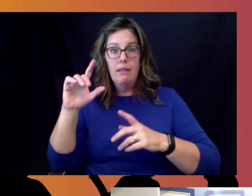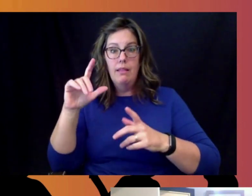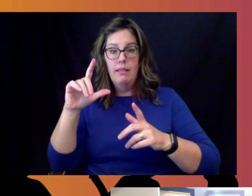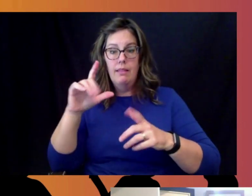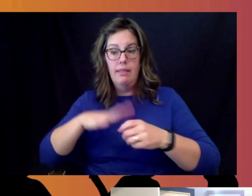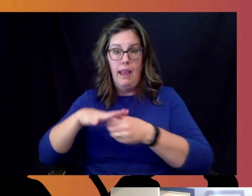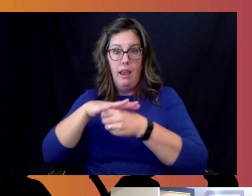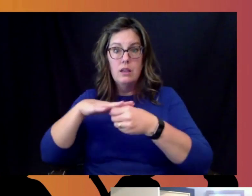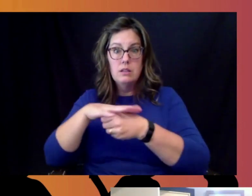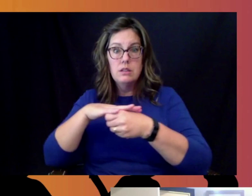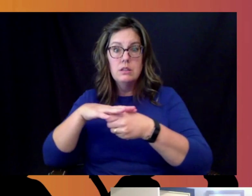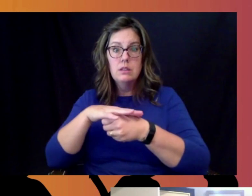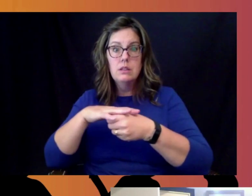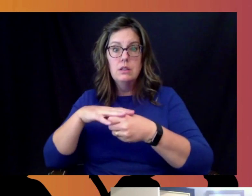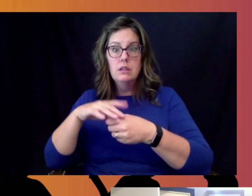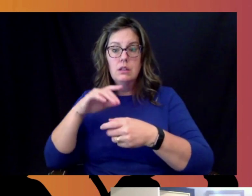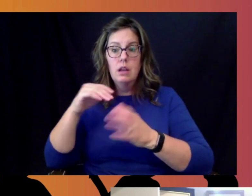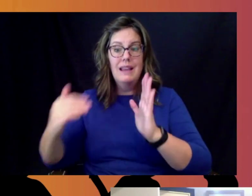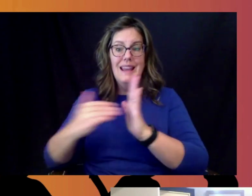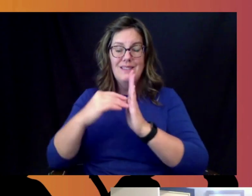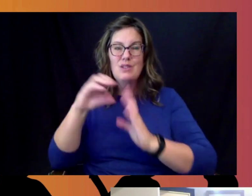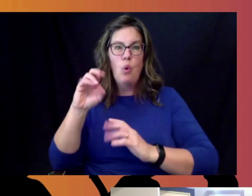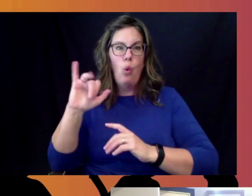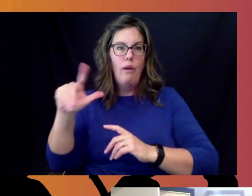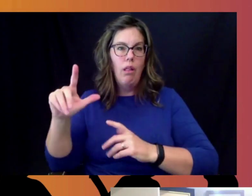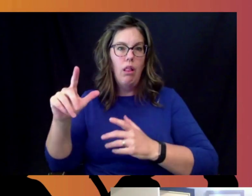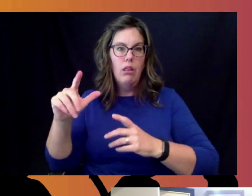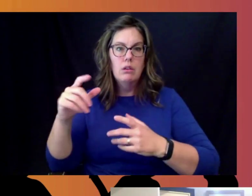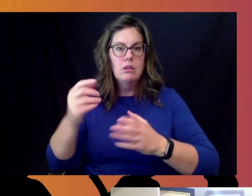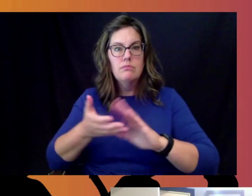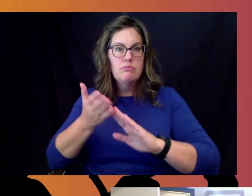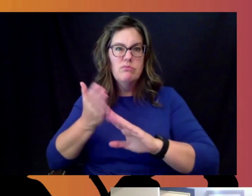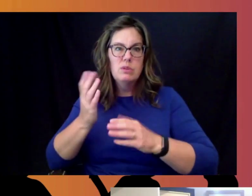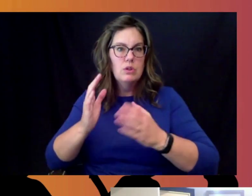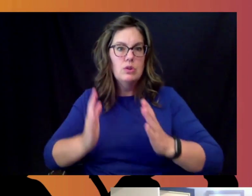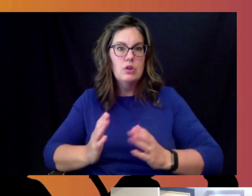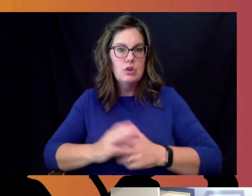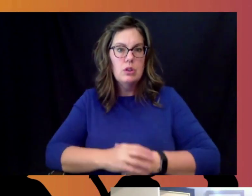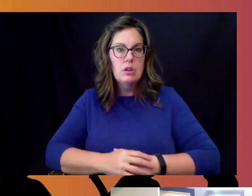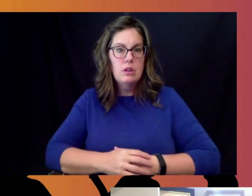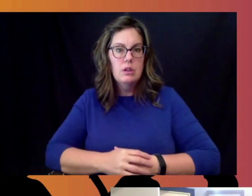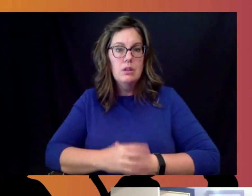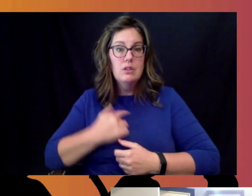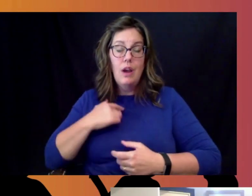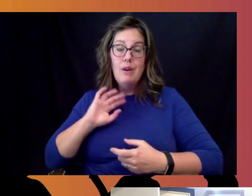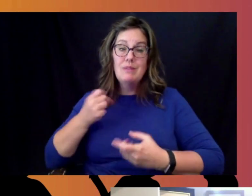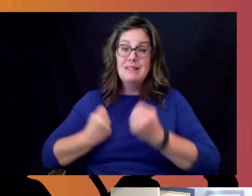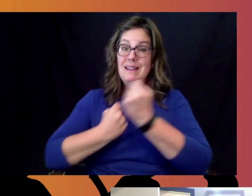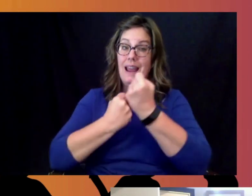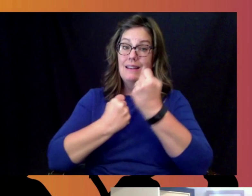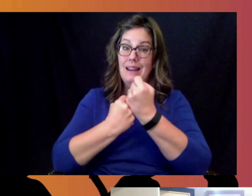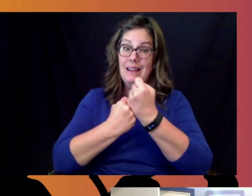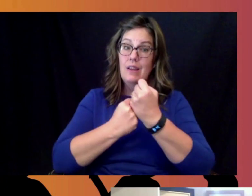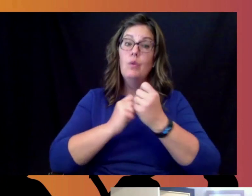land that is um land of the arapaho and the youth people so uh we went to standing rock in